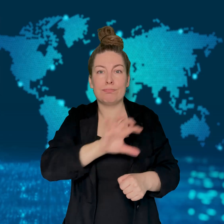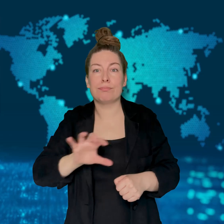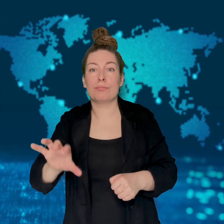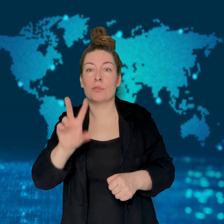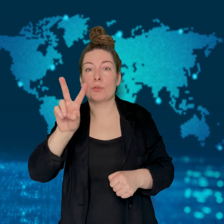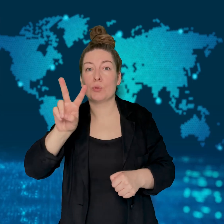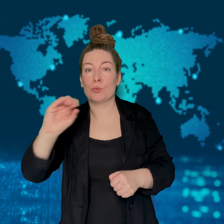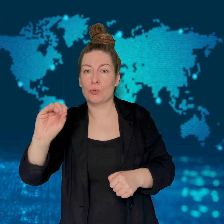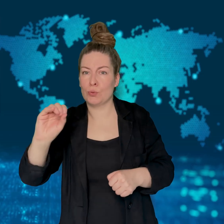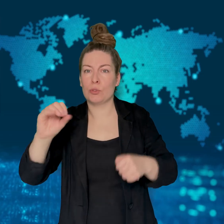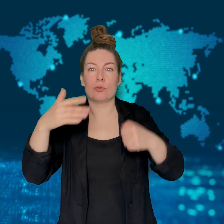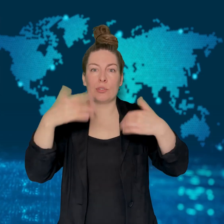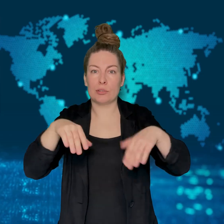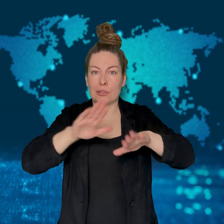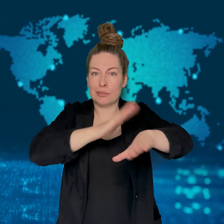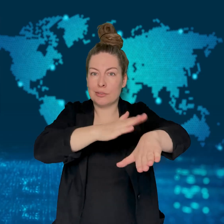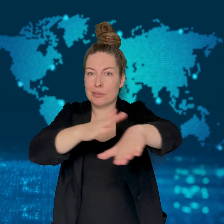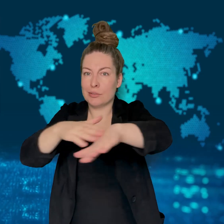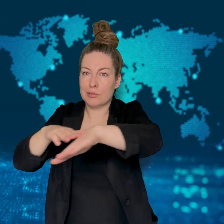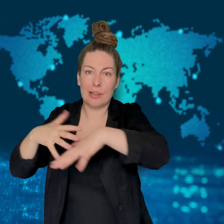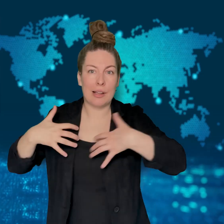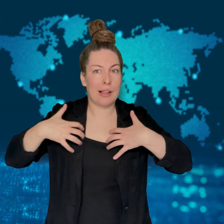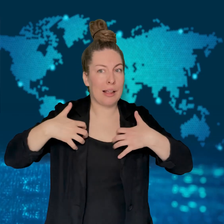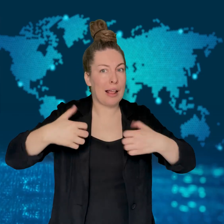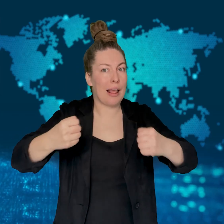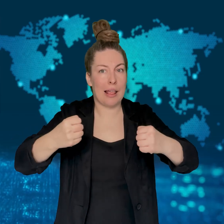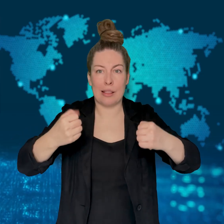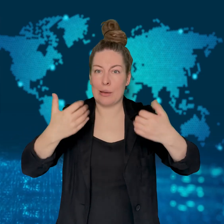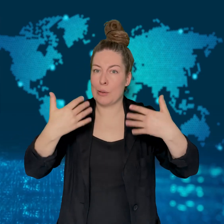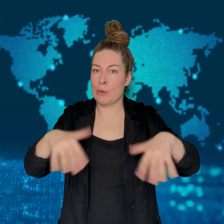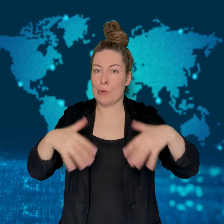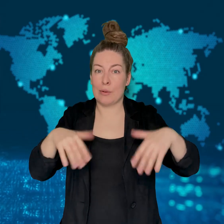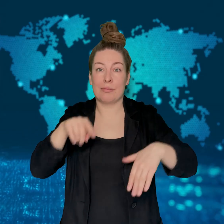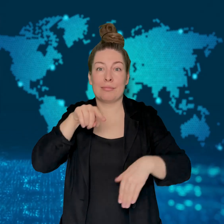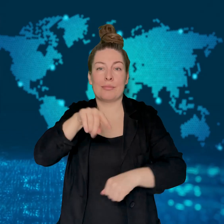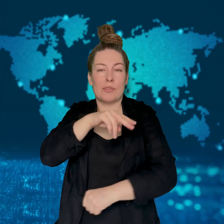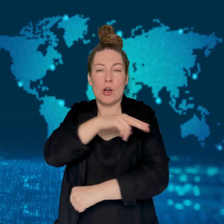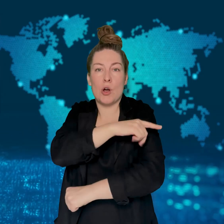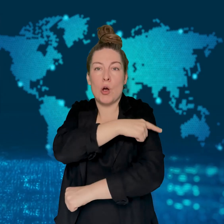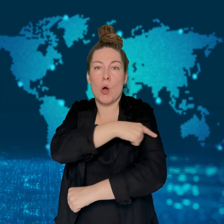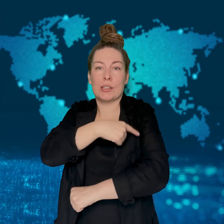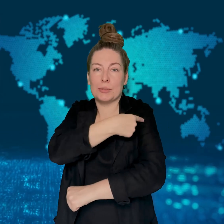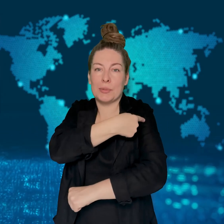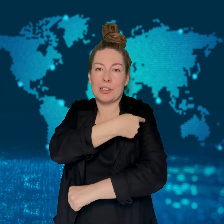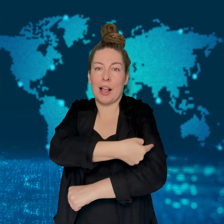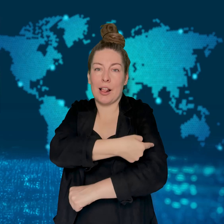Rio de Janeiro has declared a public health emergency.